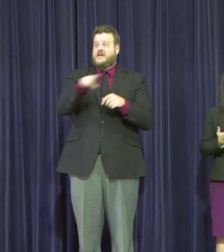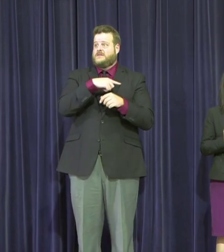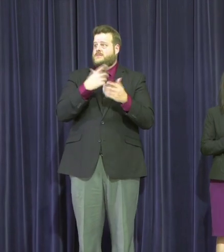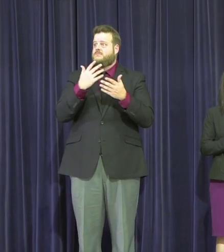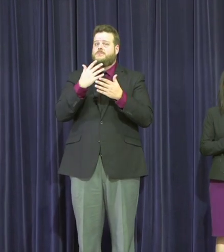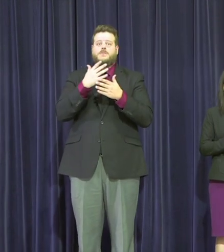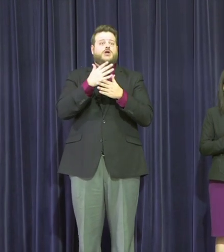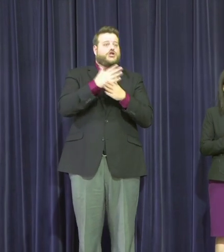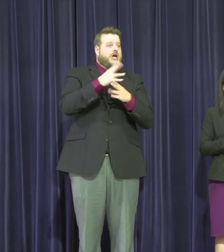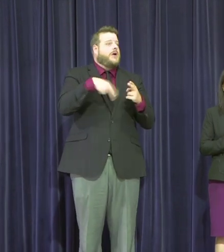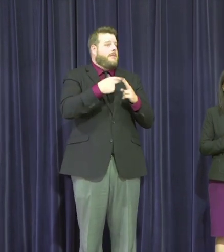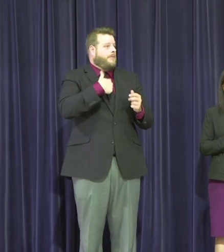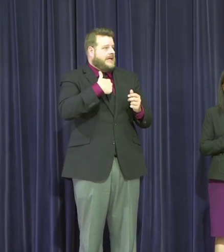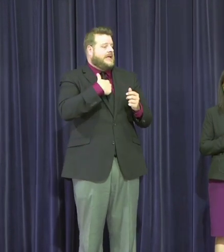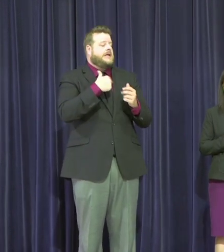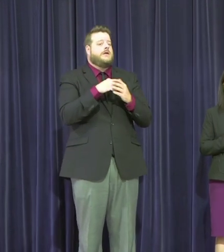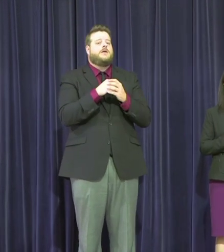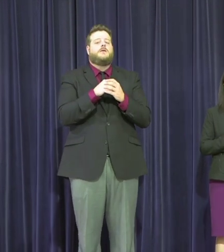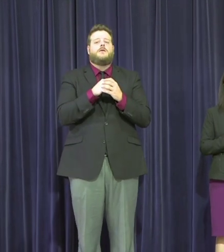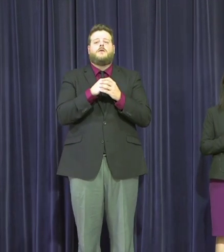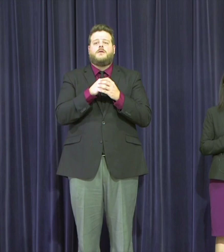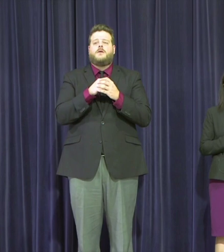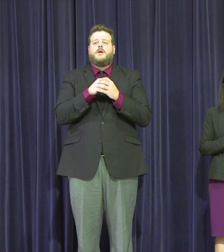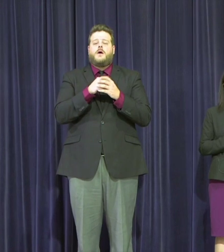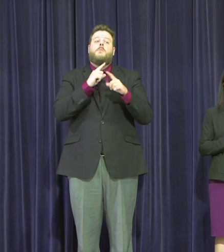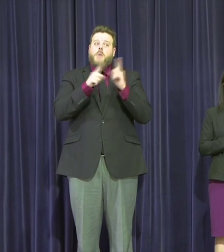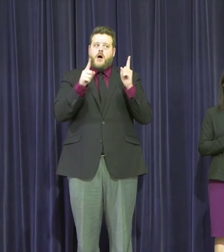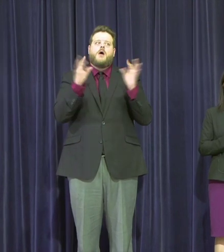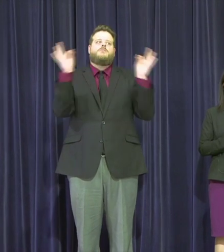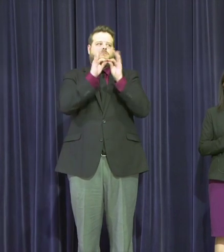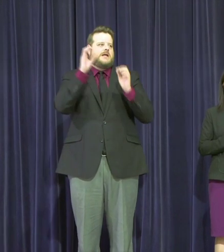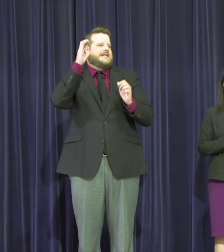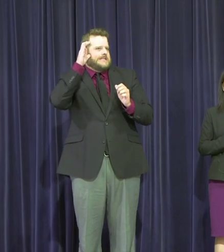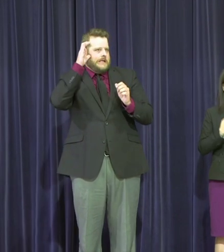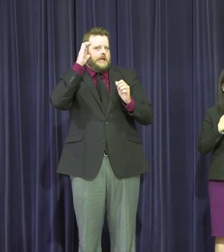Sharing a bit about myself but really its listening. A lot of listening.